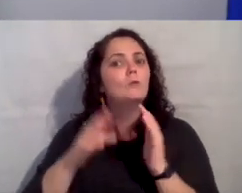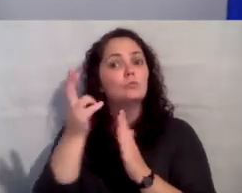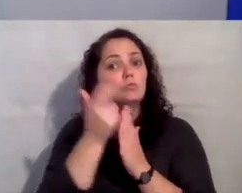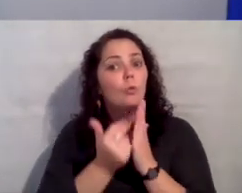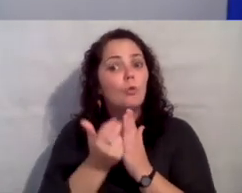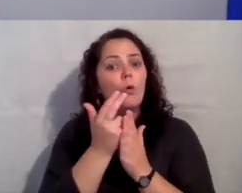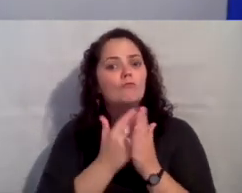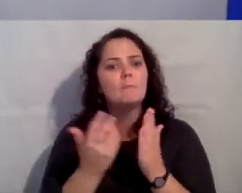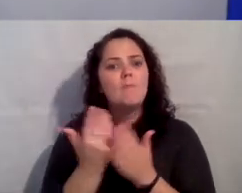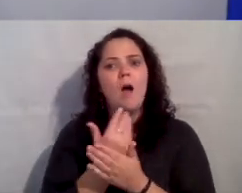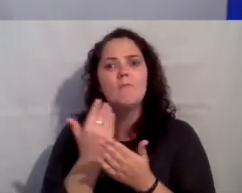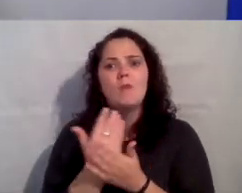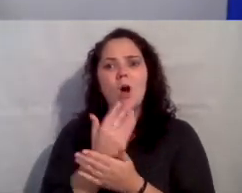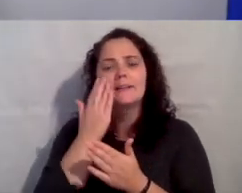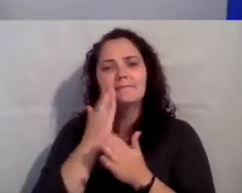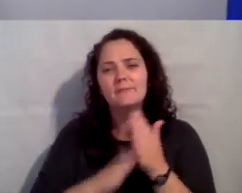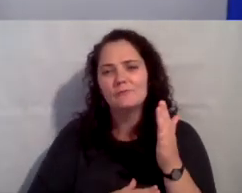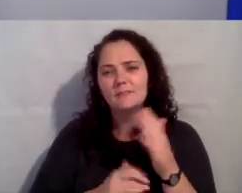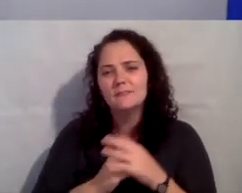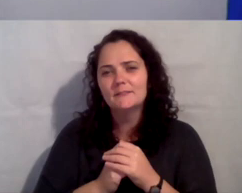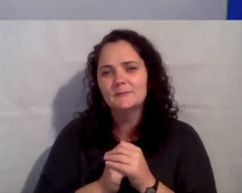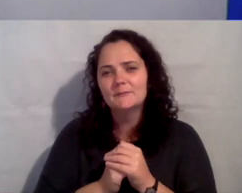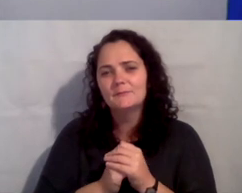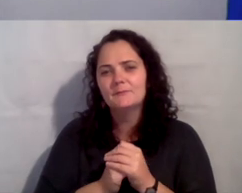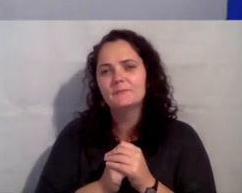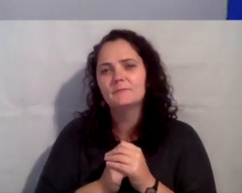of drawing is that you'll see that they're always massing together